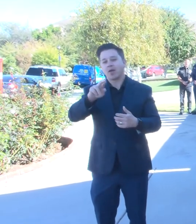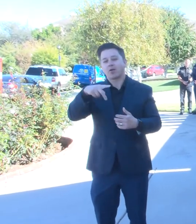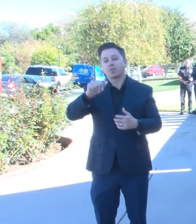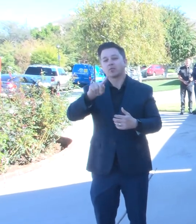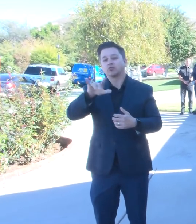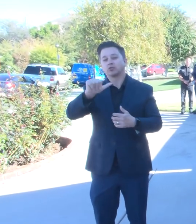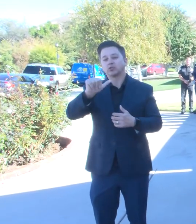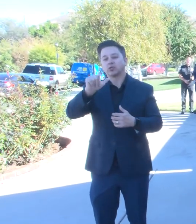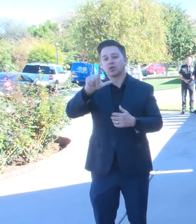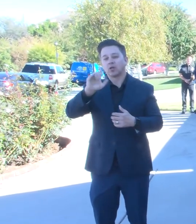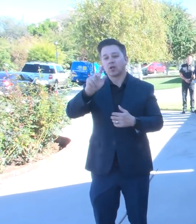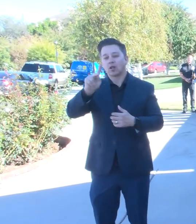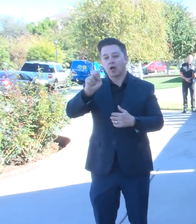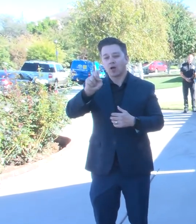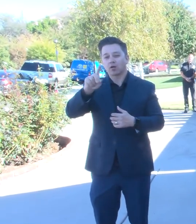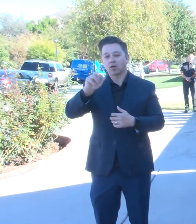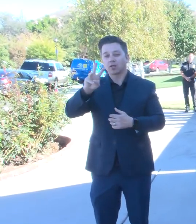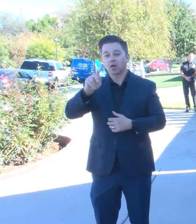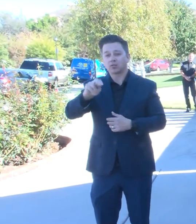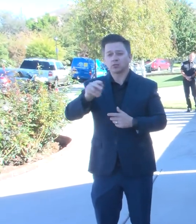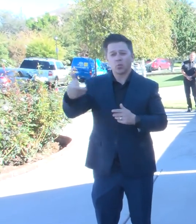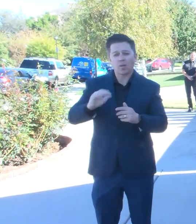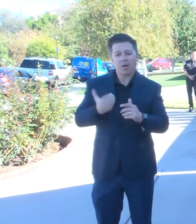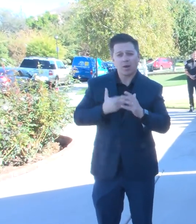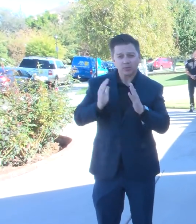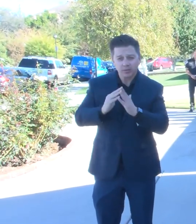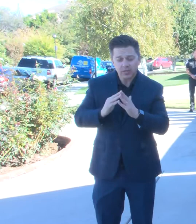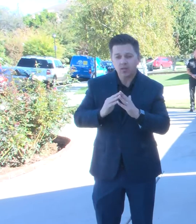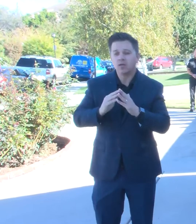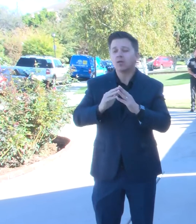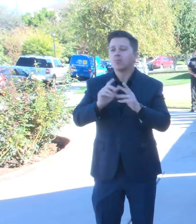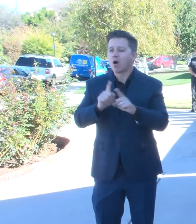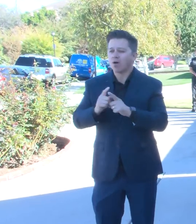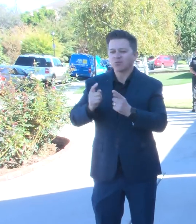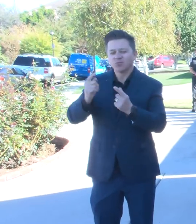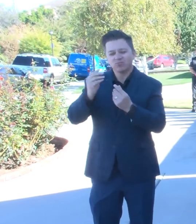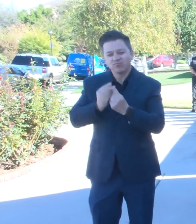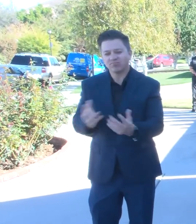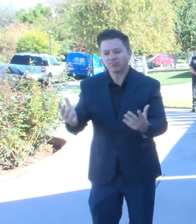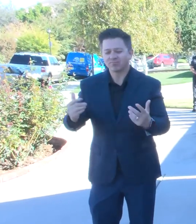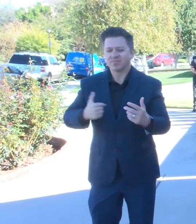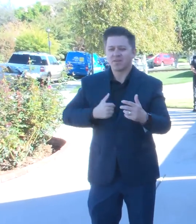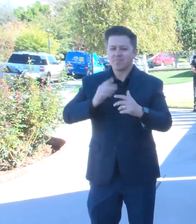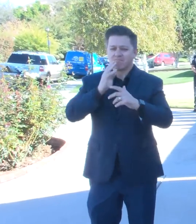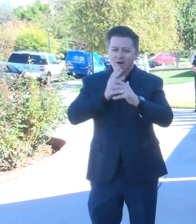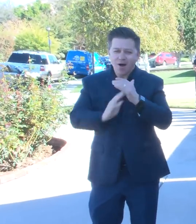i want to welcome you to our city but i also just want to express how humbled and honored i am to